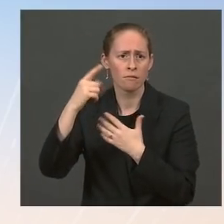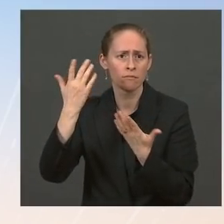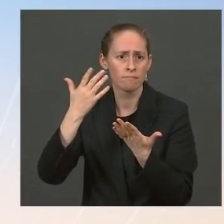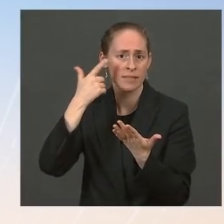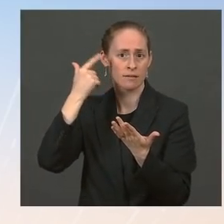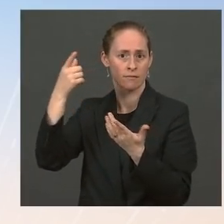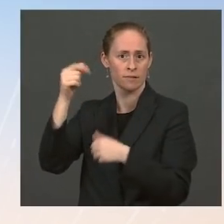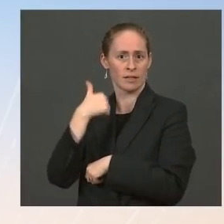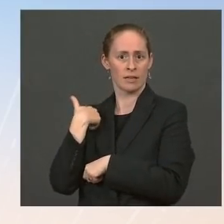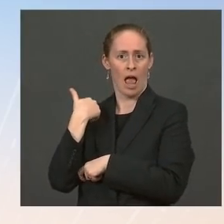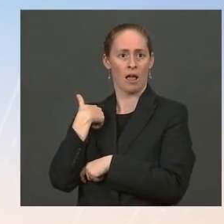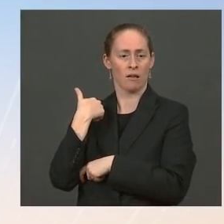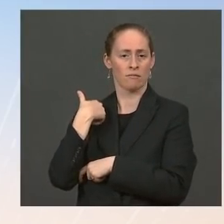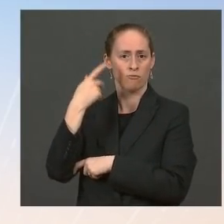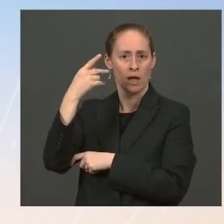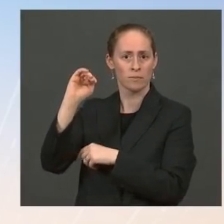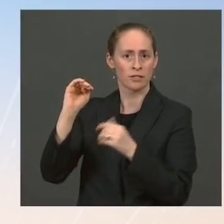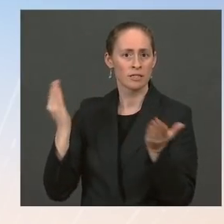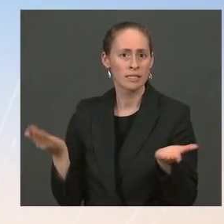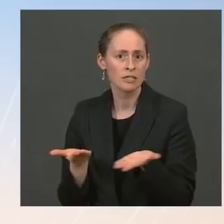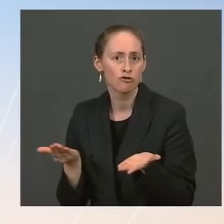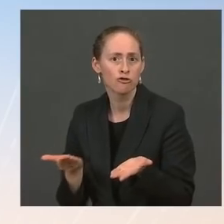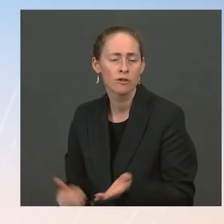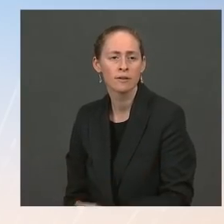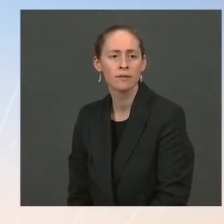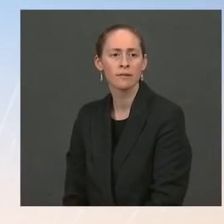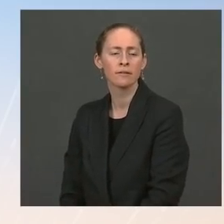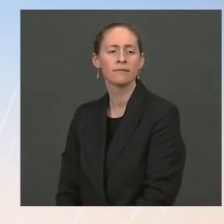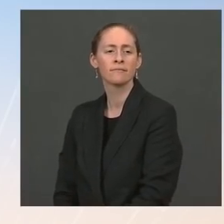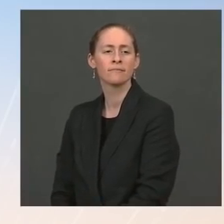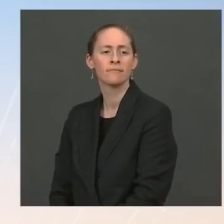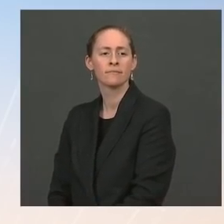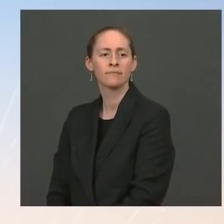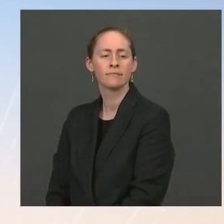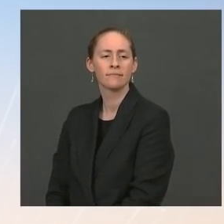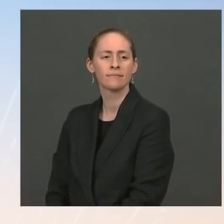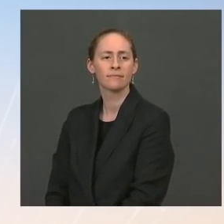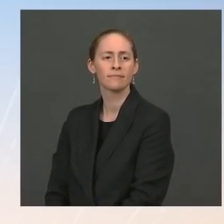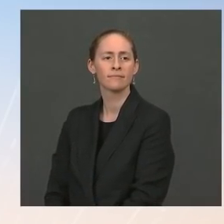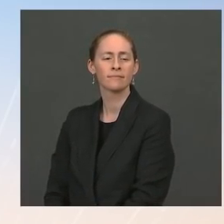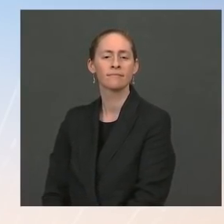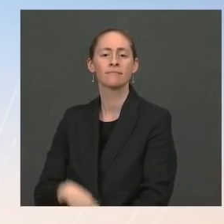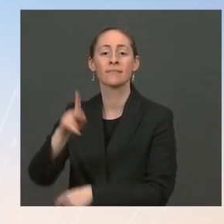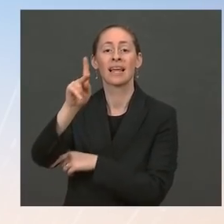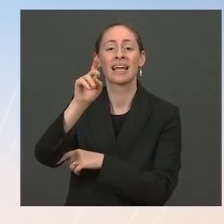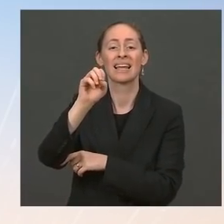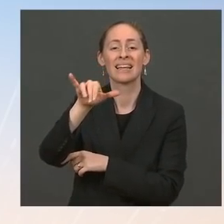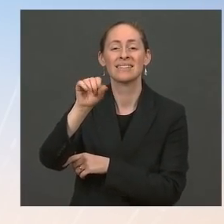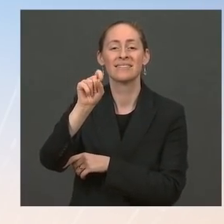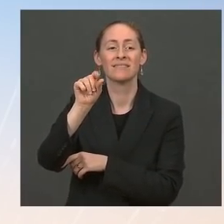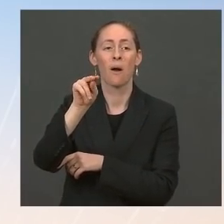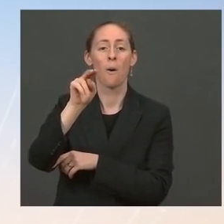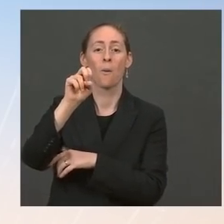is that the Keystone Pipeline isn't even really function- -- I mean, it was only partially built. It isn't even really functioning.